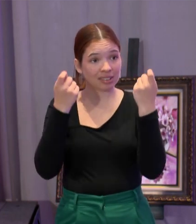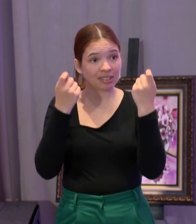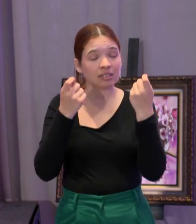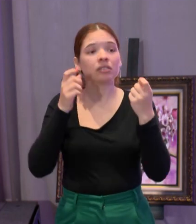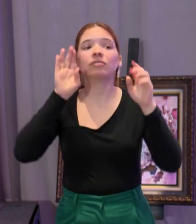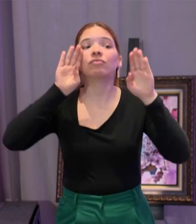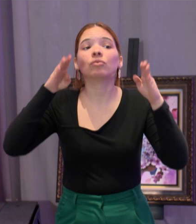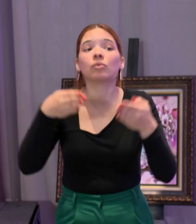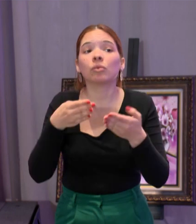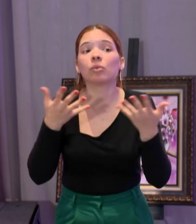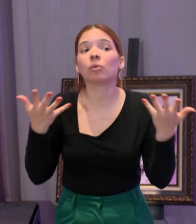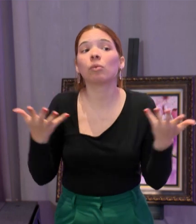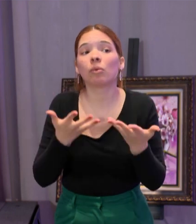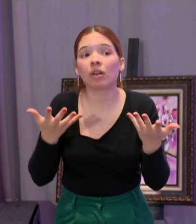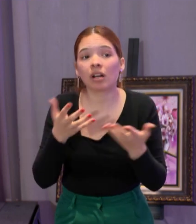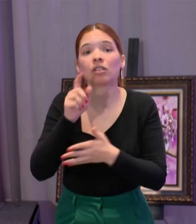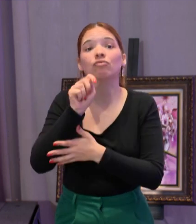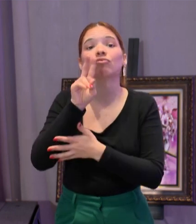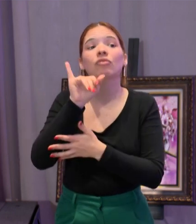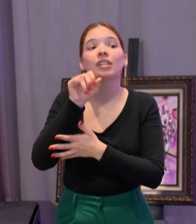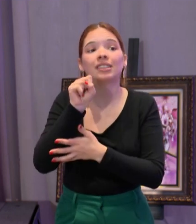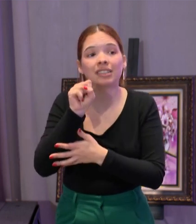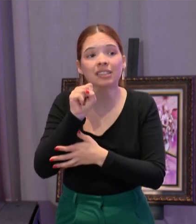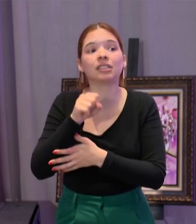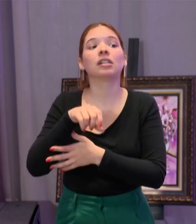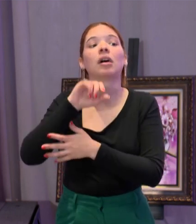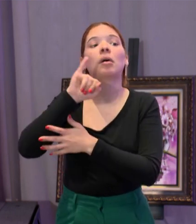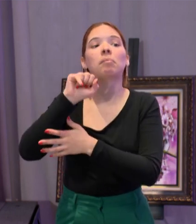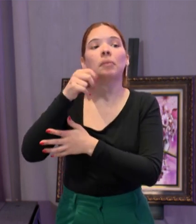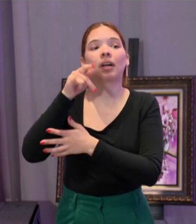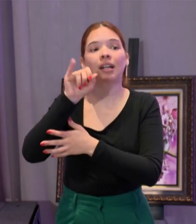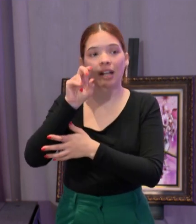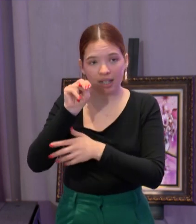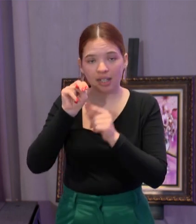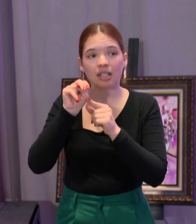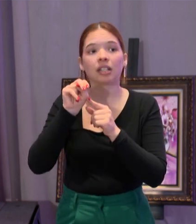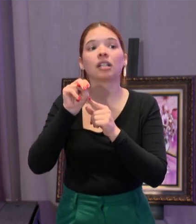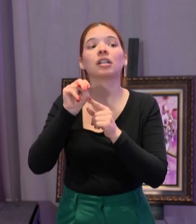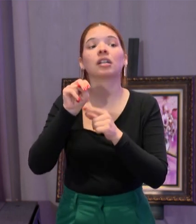OPENING CEREMONY WILL FEATURE